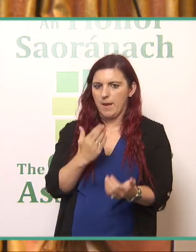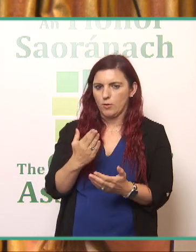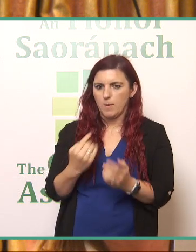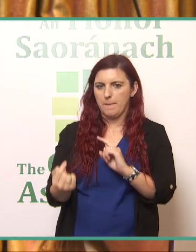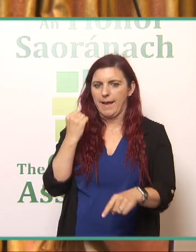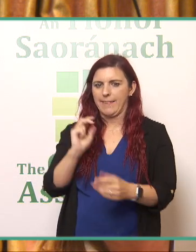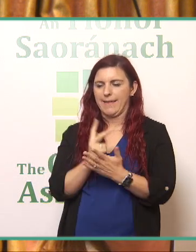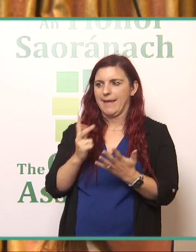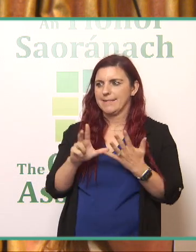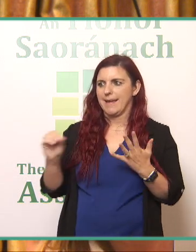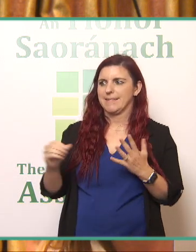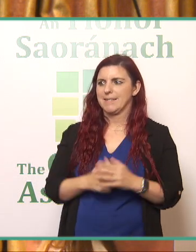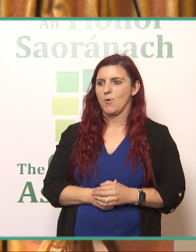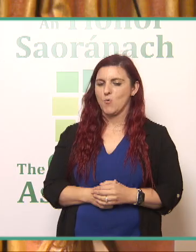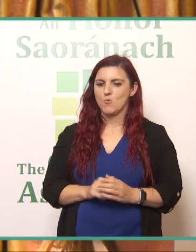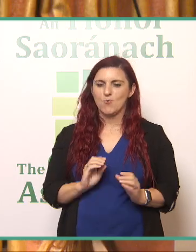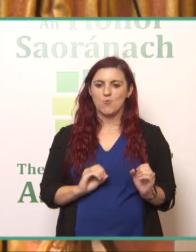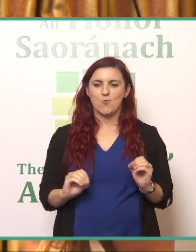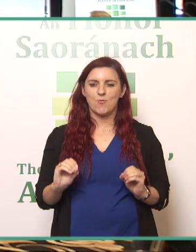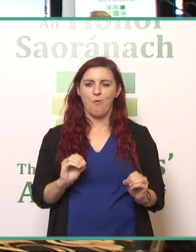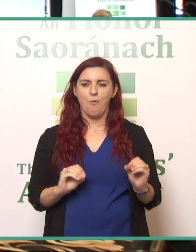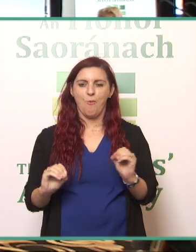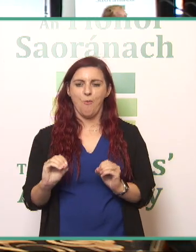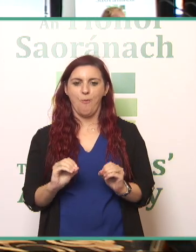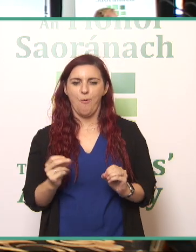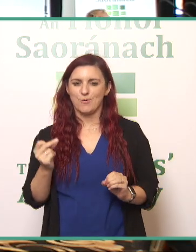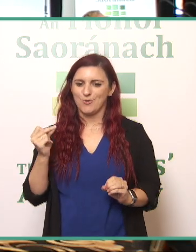Straight in there. I love it manori.